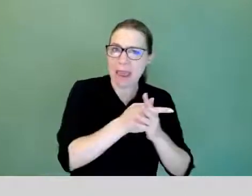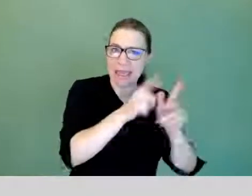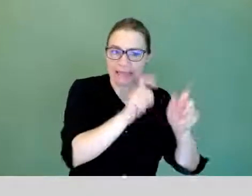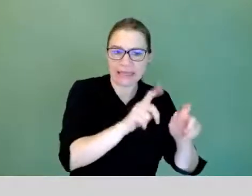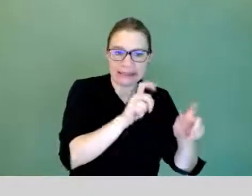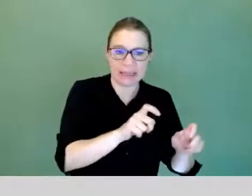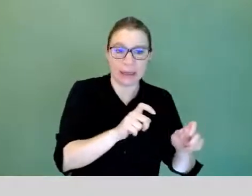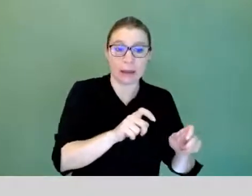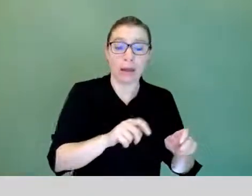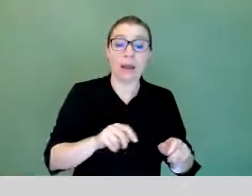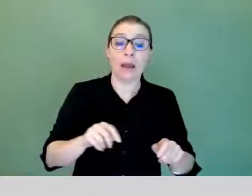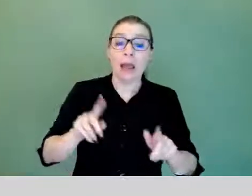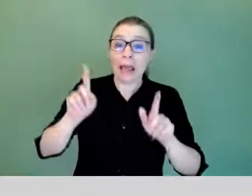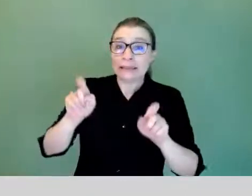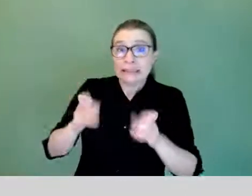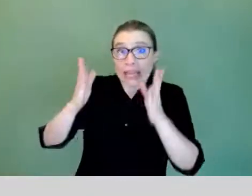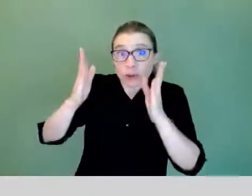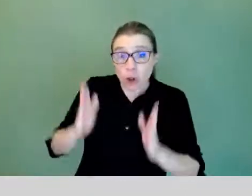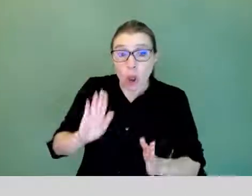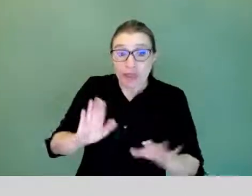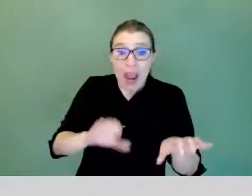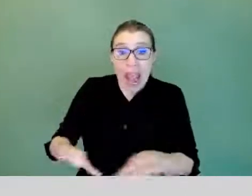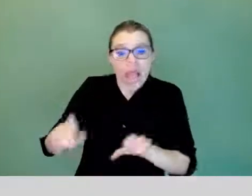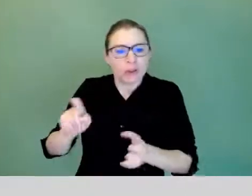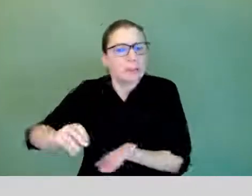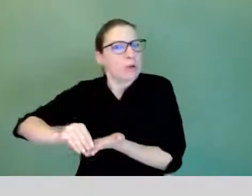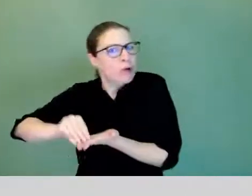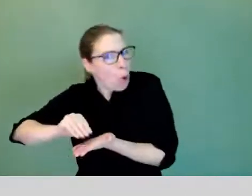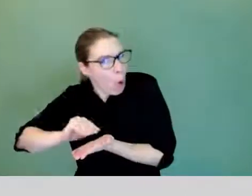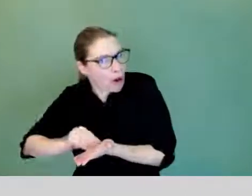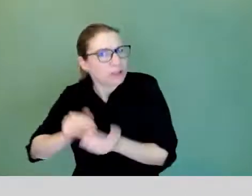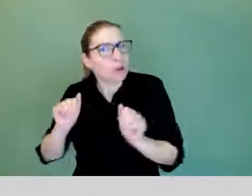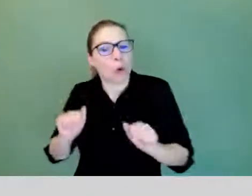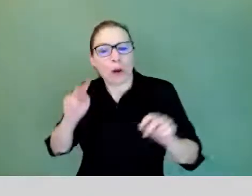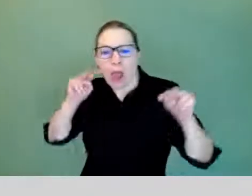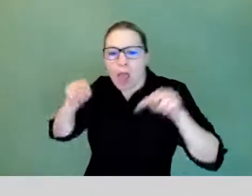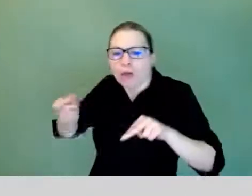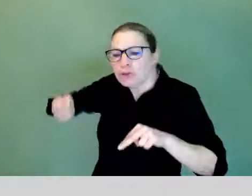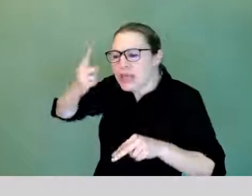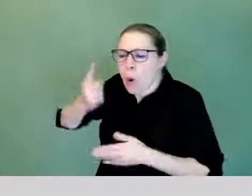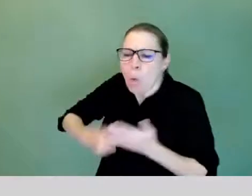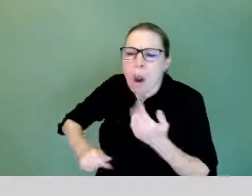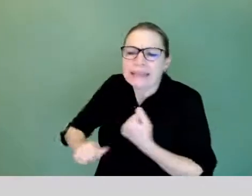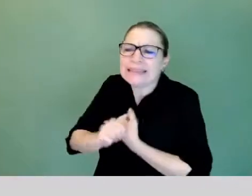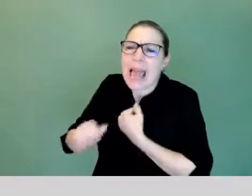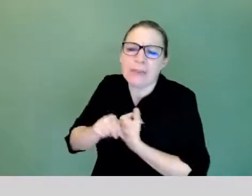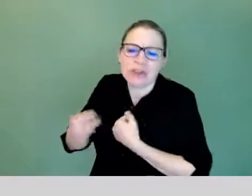the testers actions should be recorded sufficiently to understand what damages they may have infected.